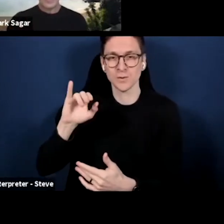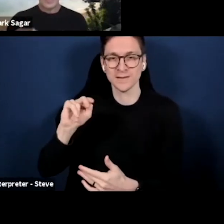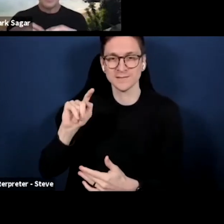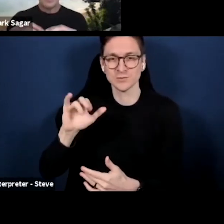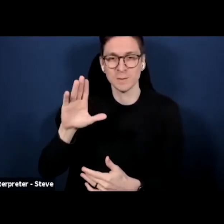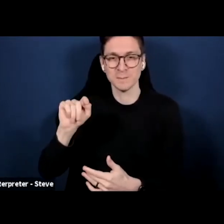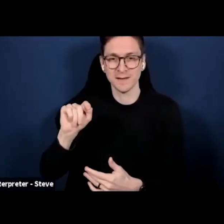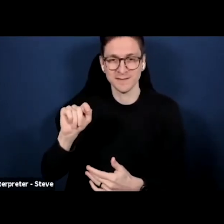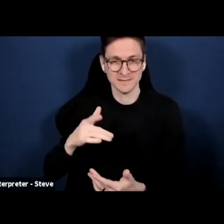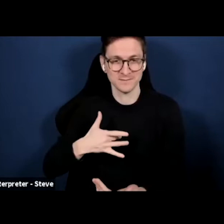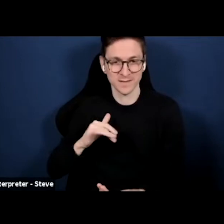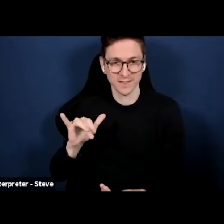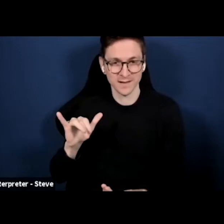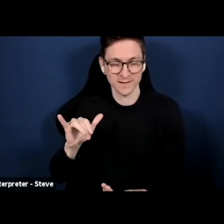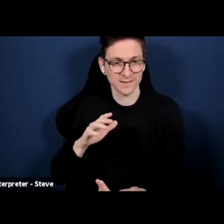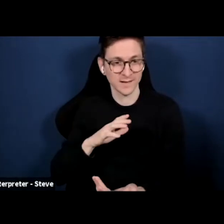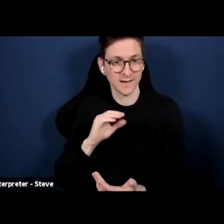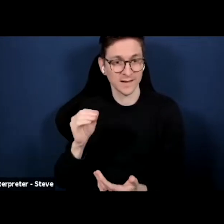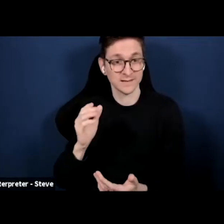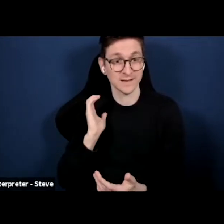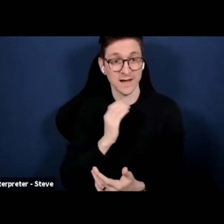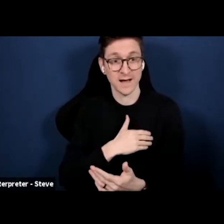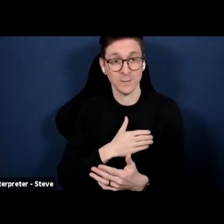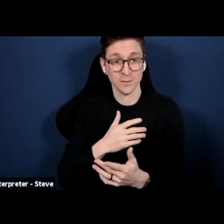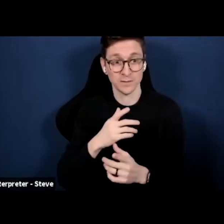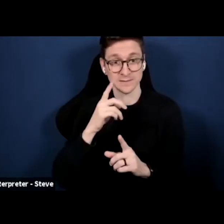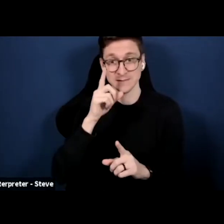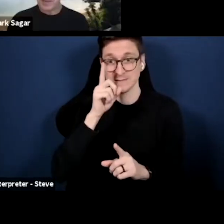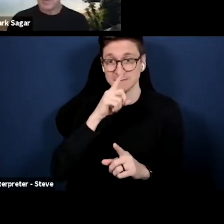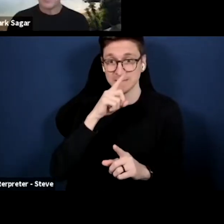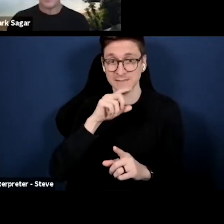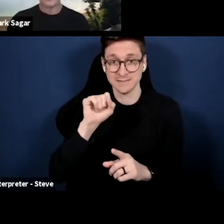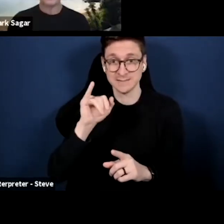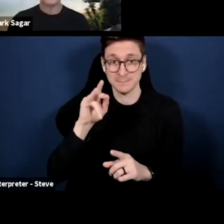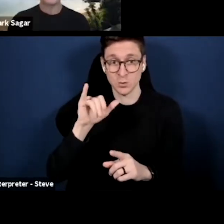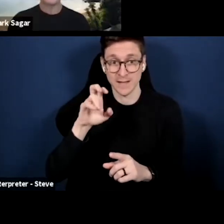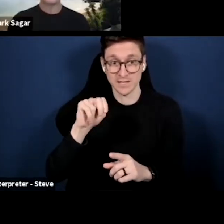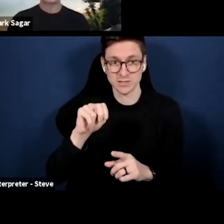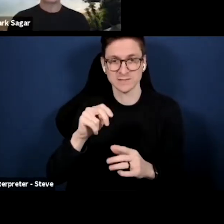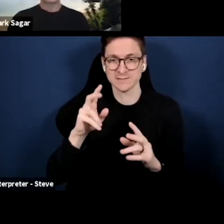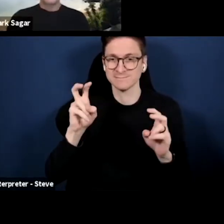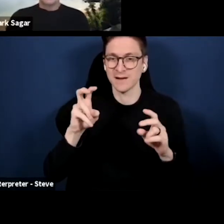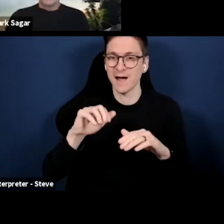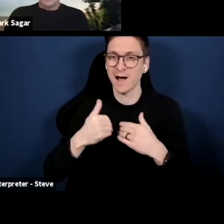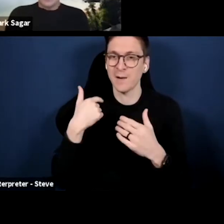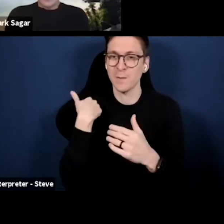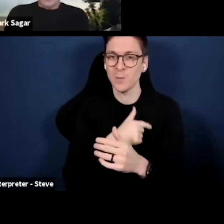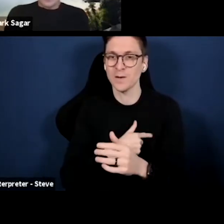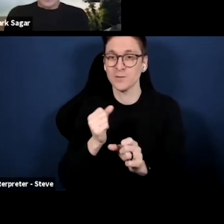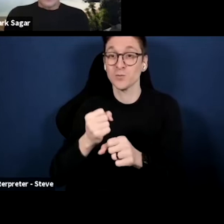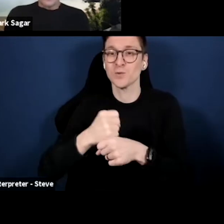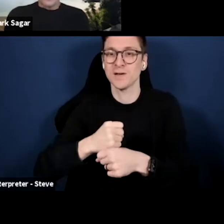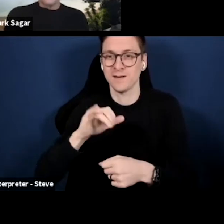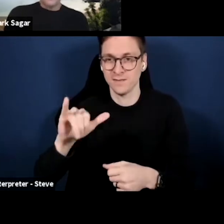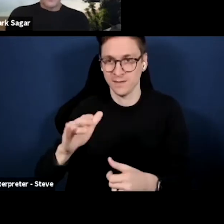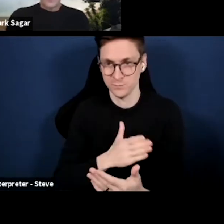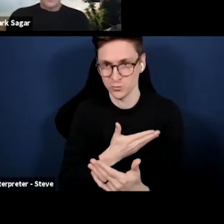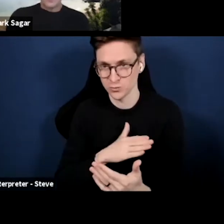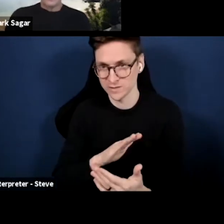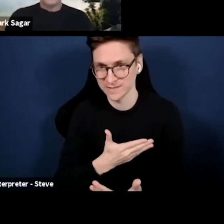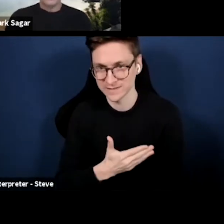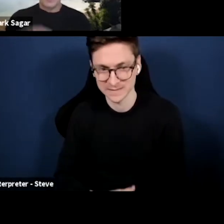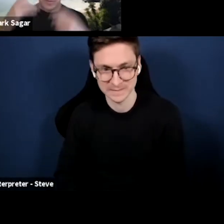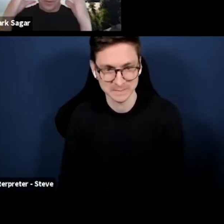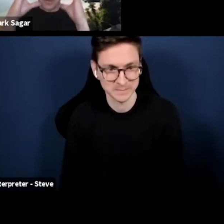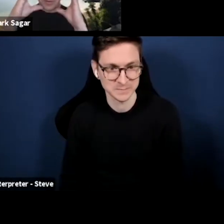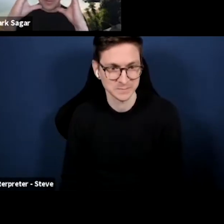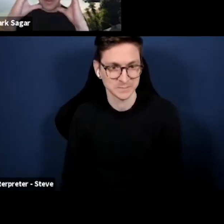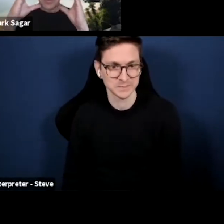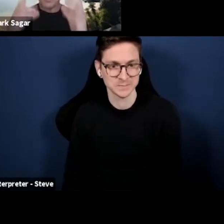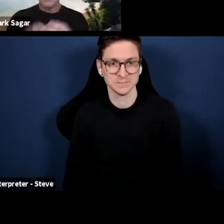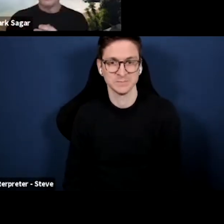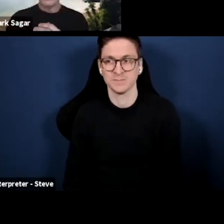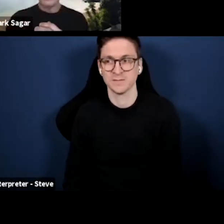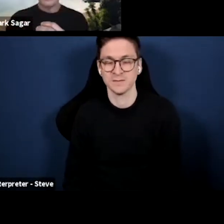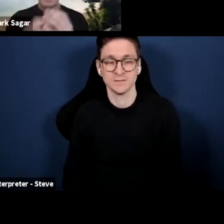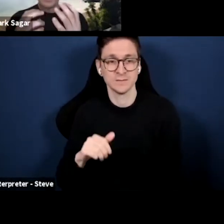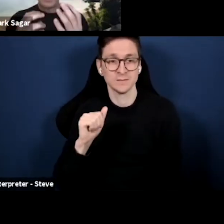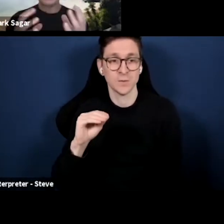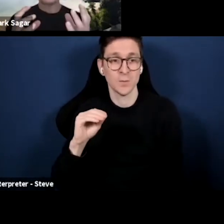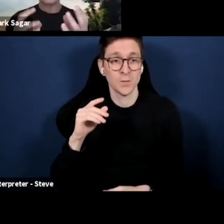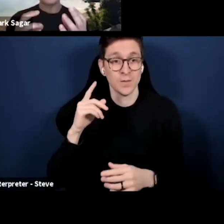and the simulations effectively compose that music so for facial muscle activation